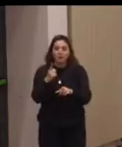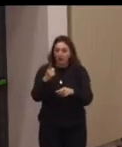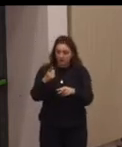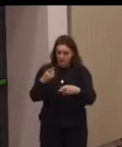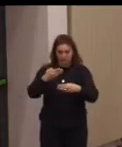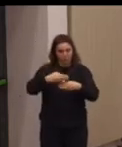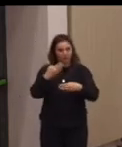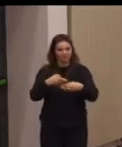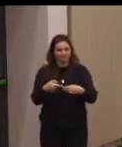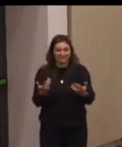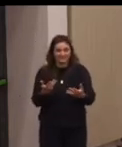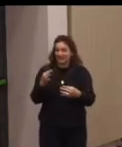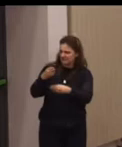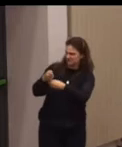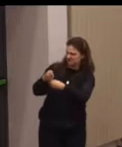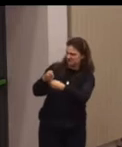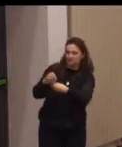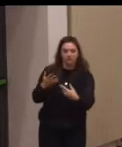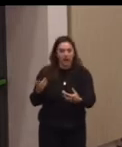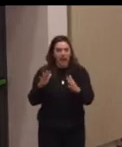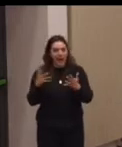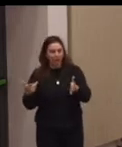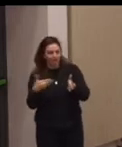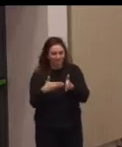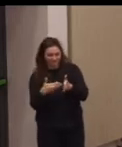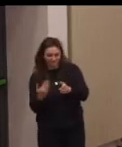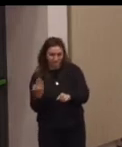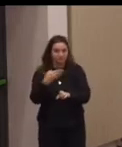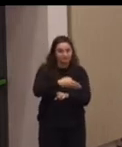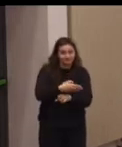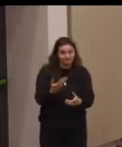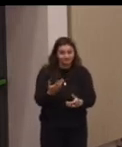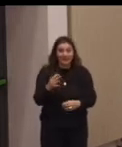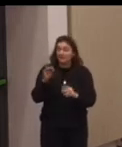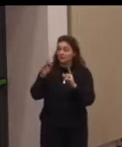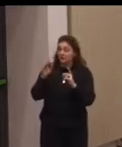particular if they're unaccompanied, their risks are multiplied, if they're crossing